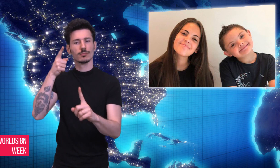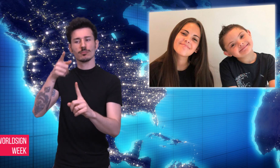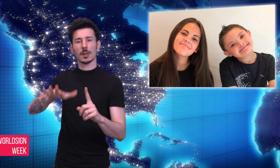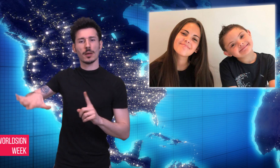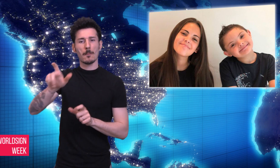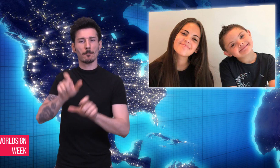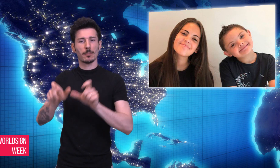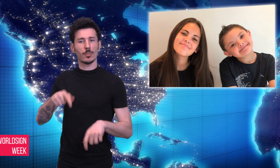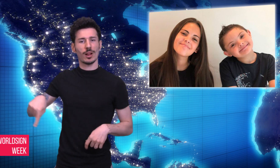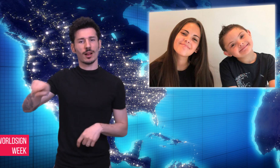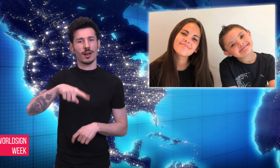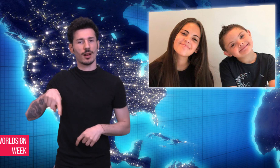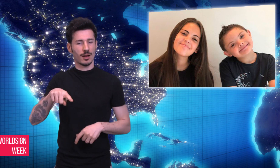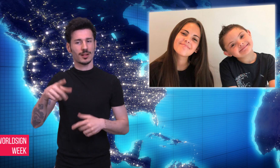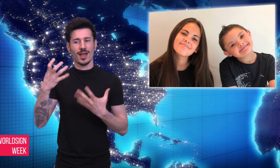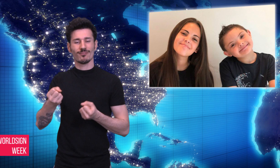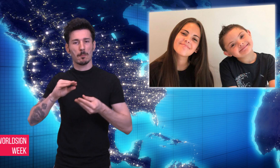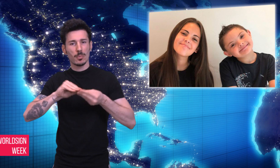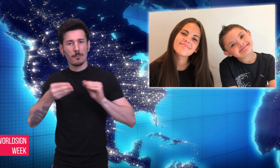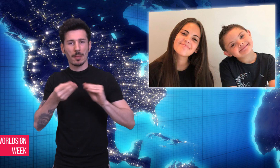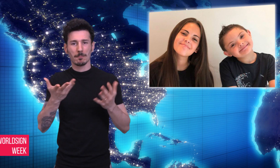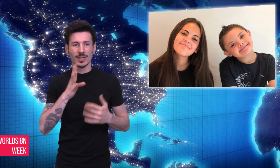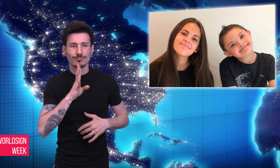who struggle with speaking.